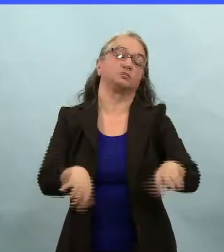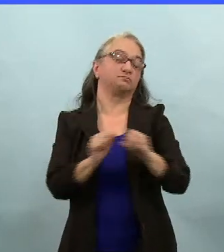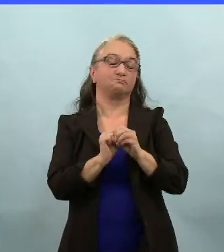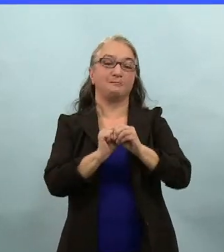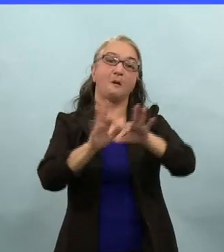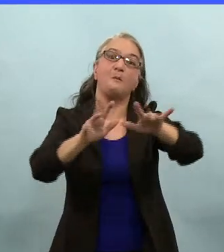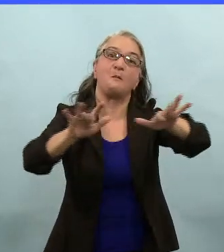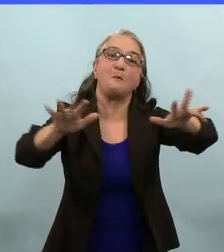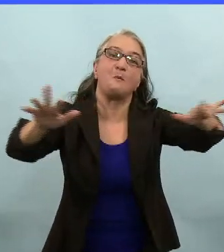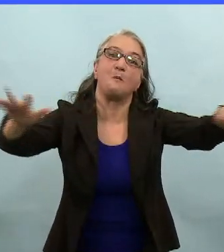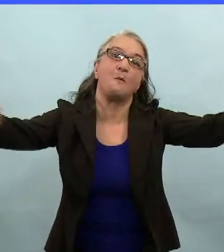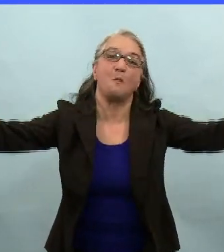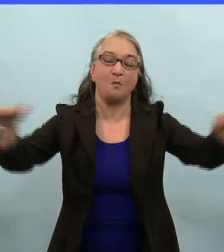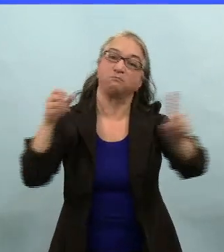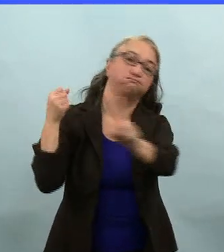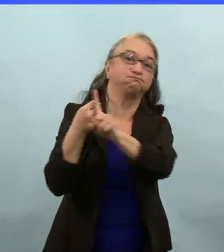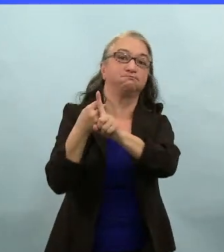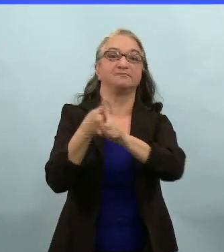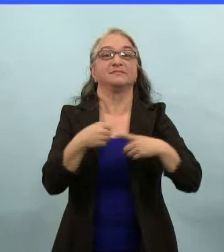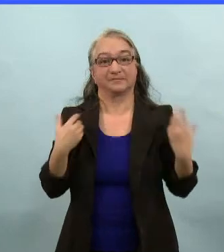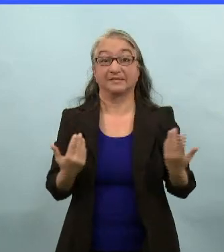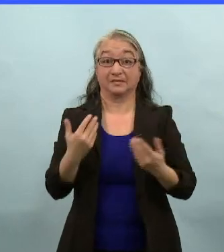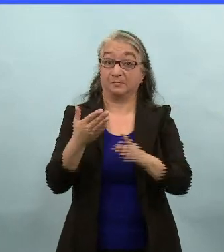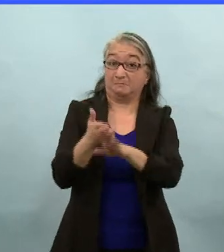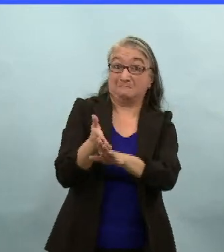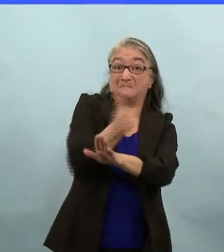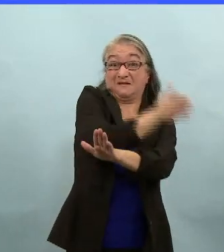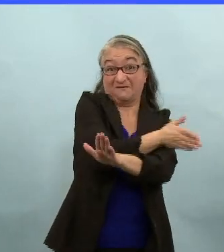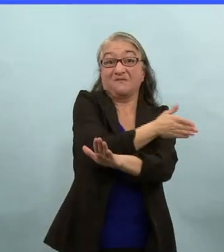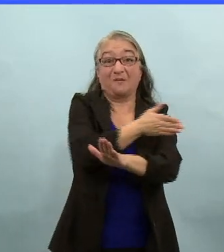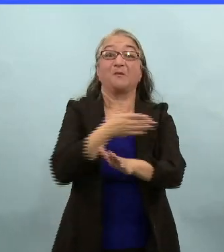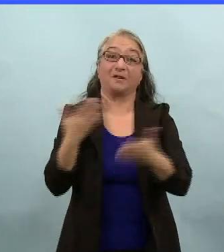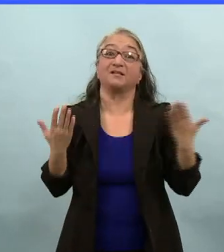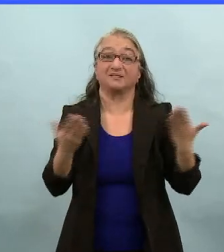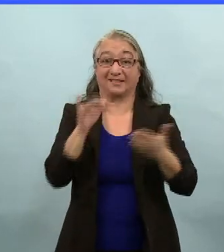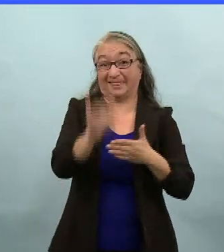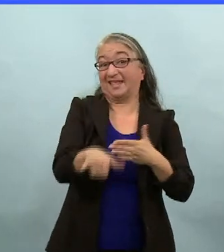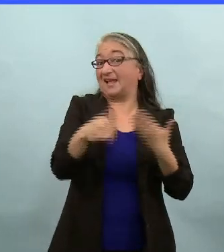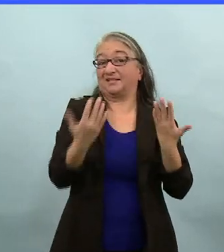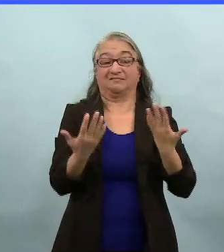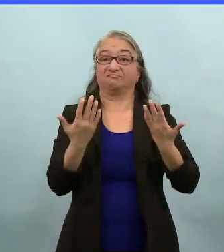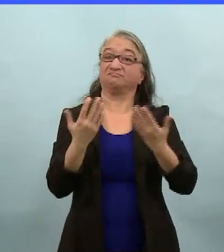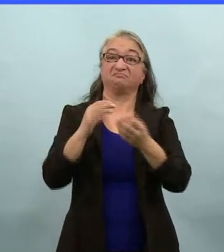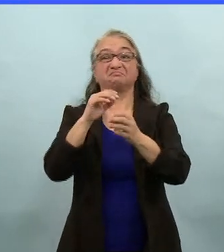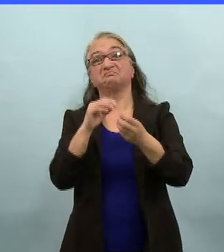present time when coven 19 first emerged for every one person infected there may have been